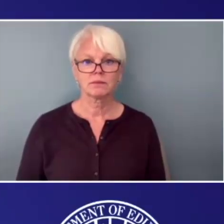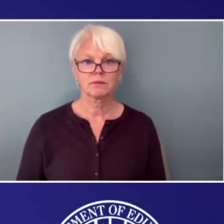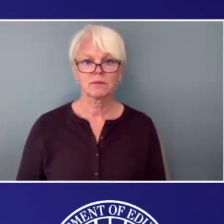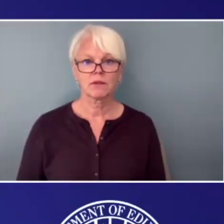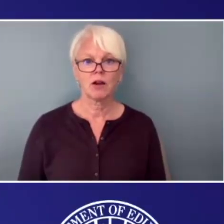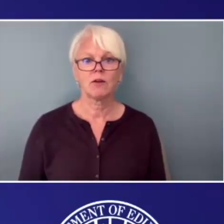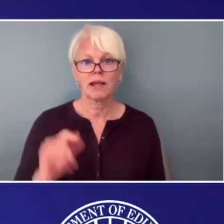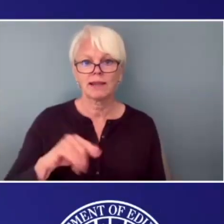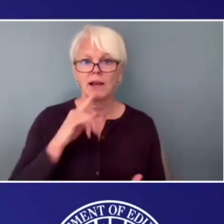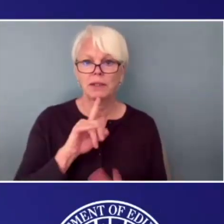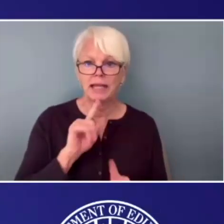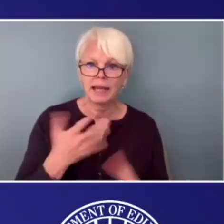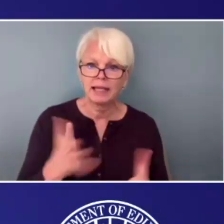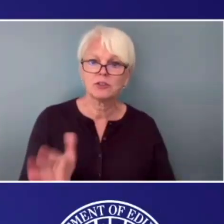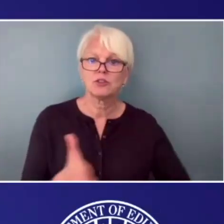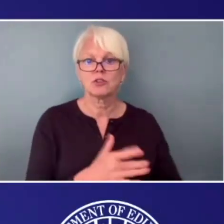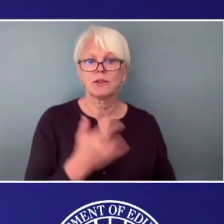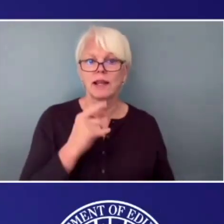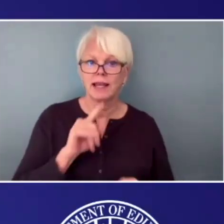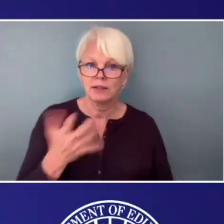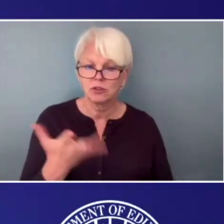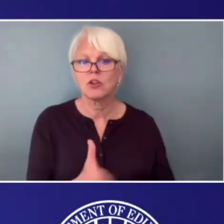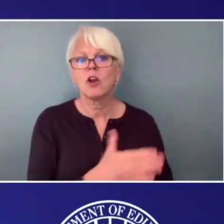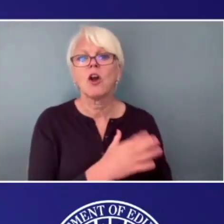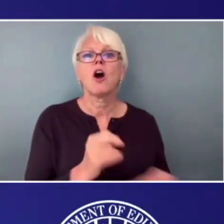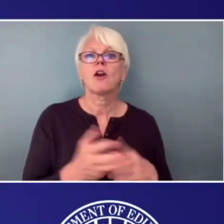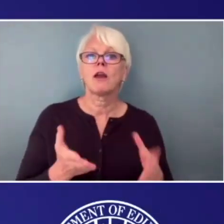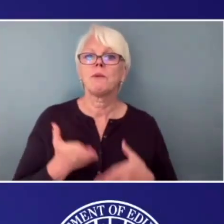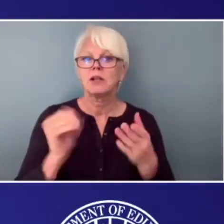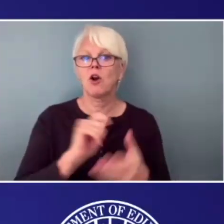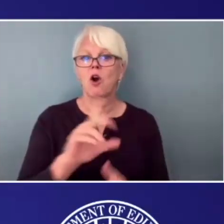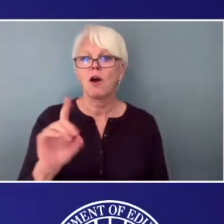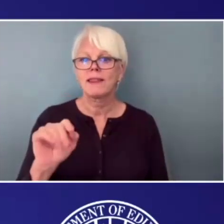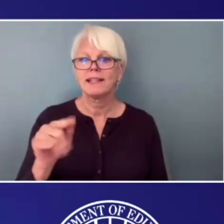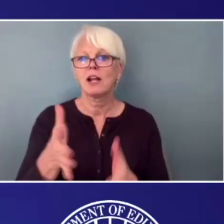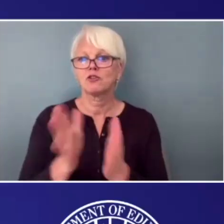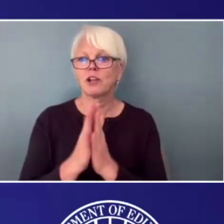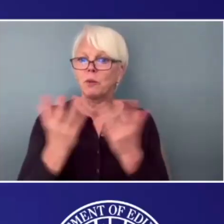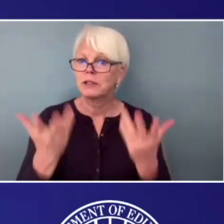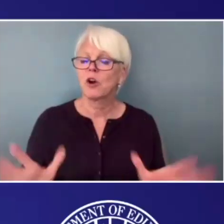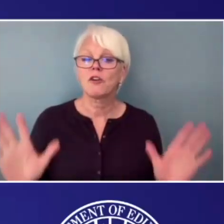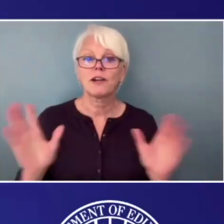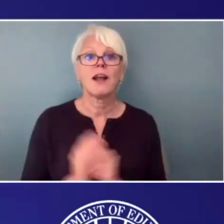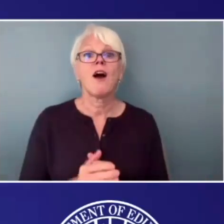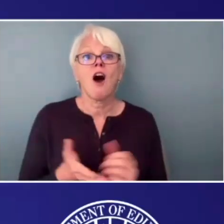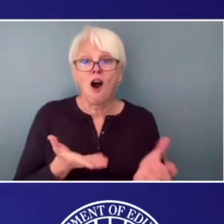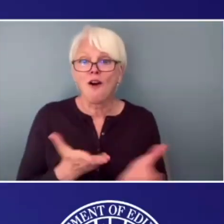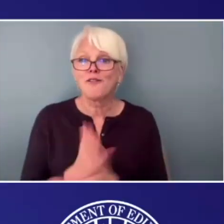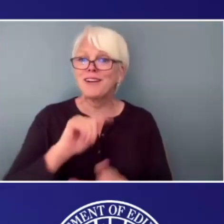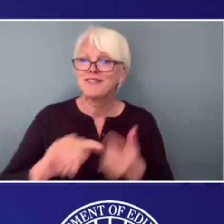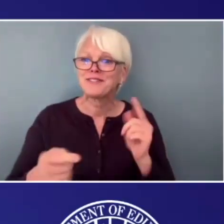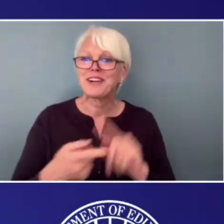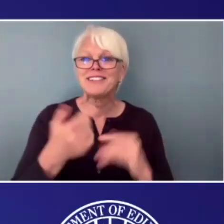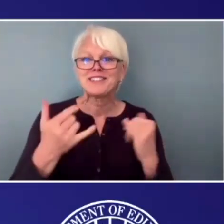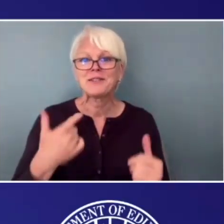Okay. And we did already submit all the data requests. Alright, friends, we are sitting here now with the